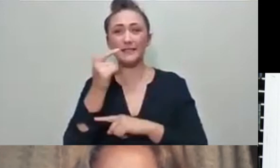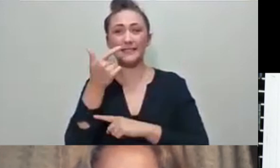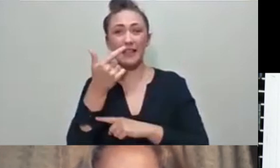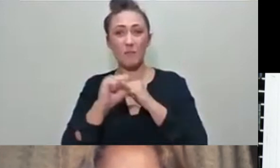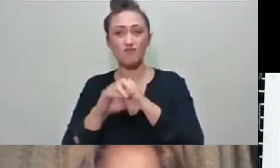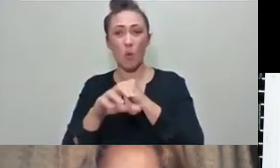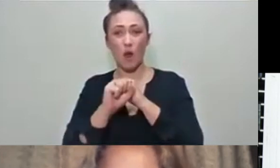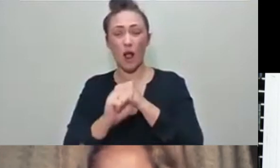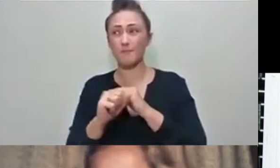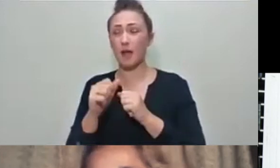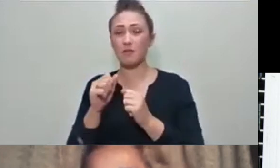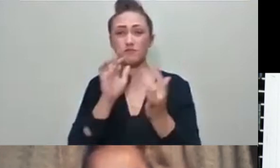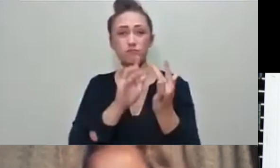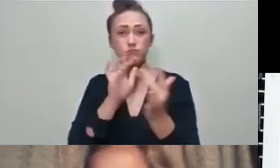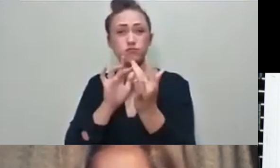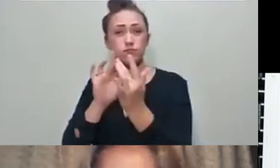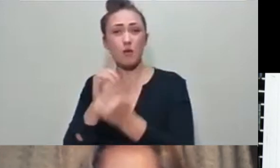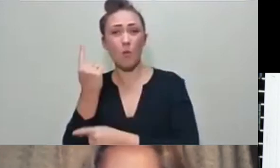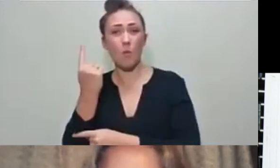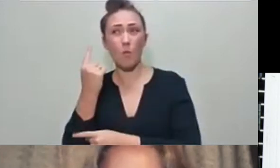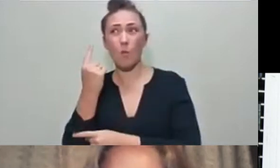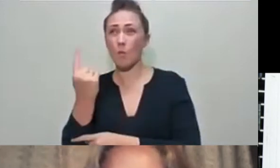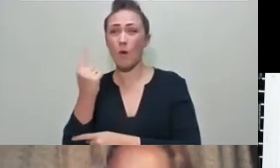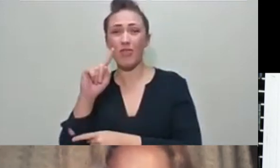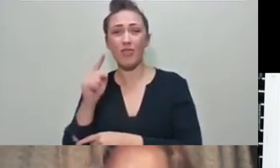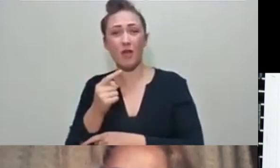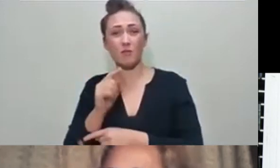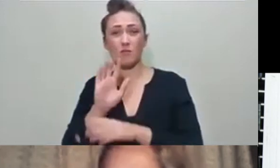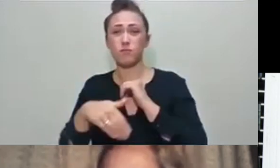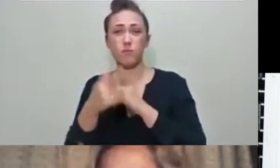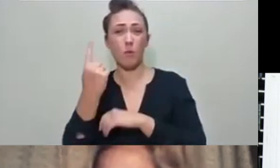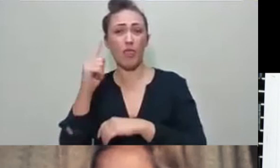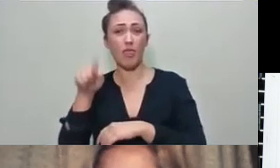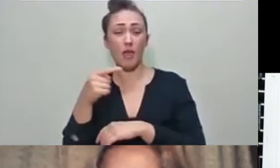so this is another proof that if you really want something